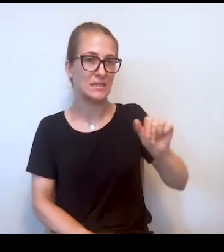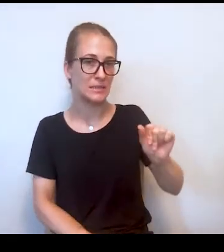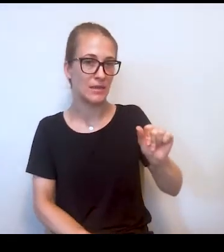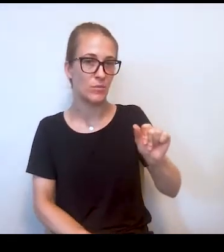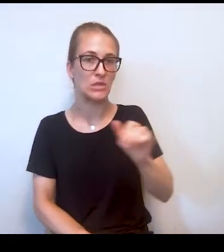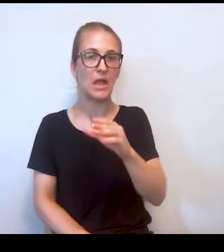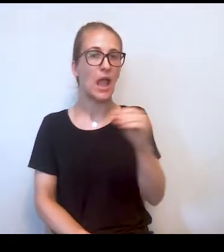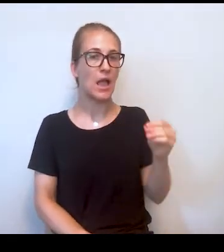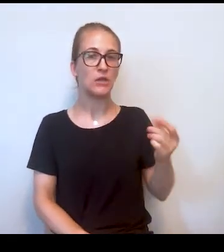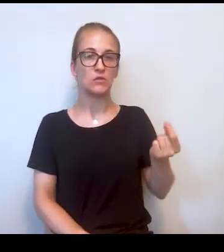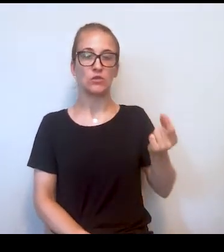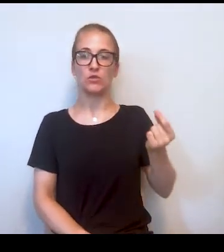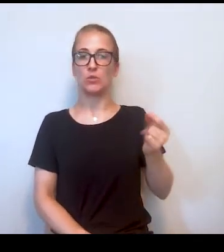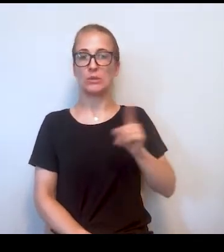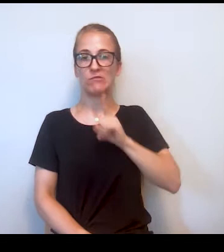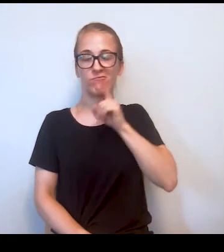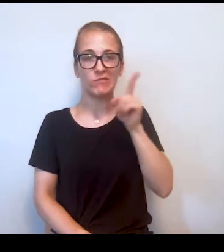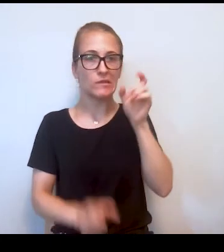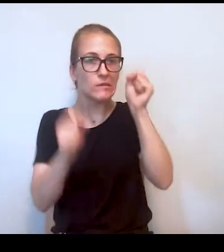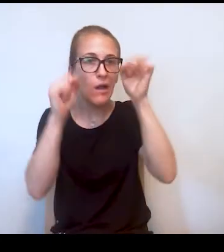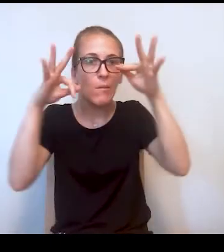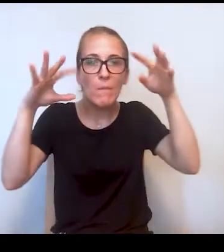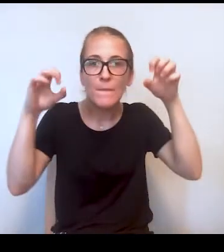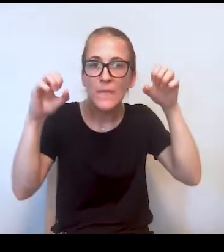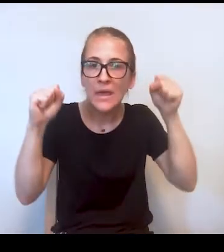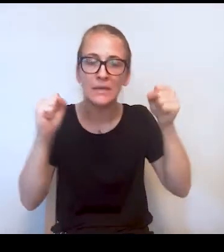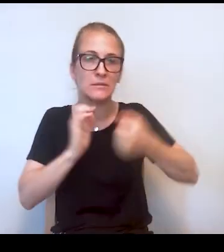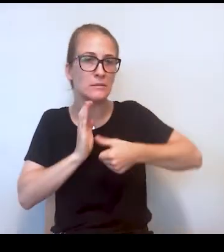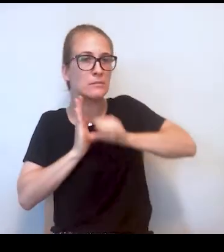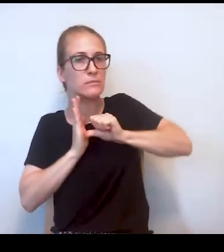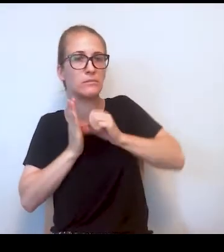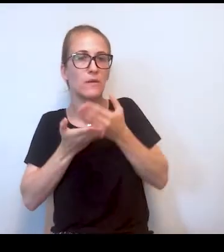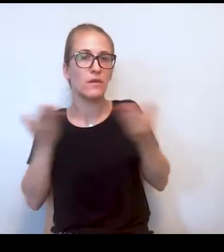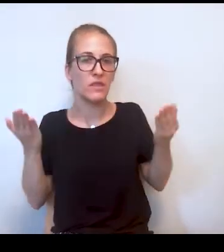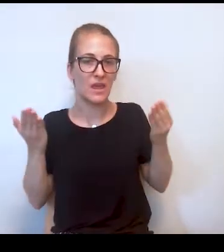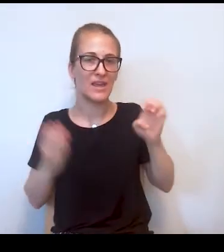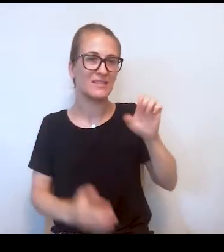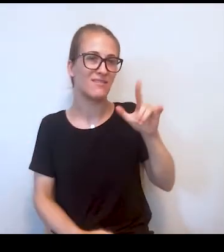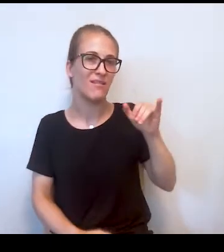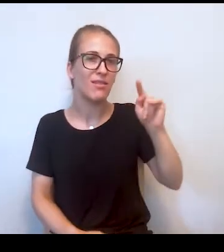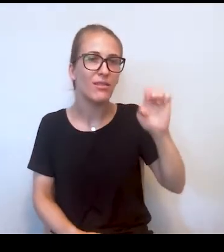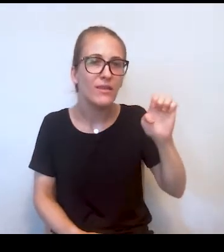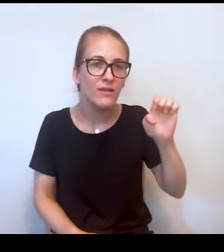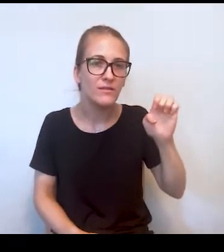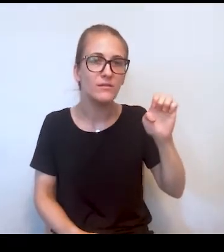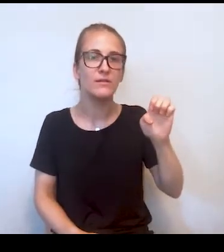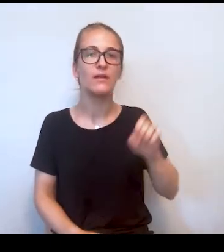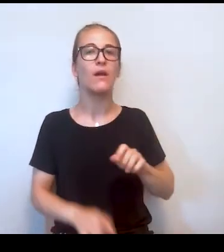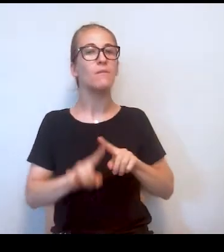in these elite spaces. But considering it a disability